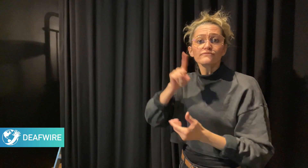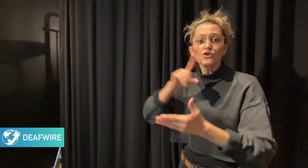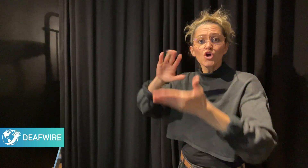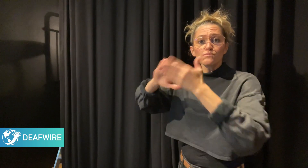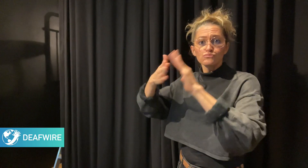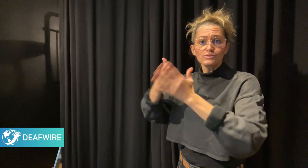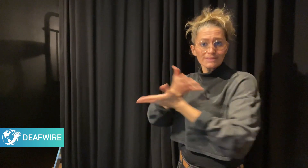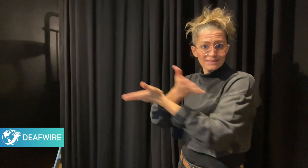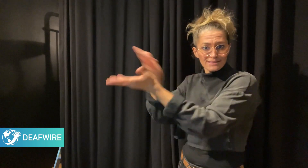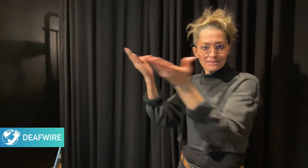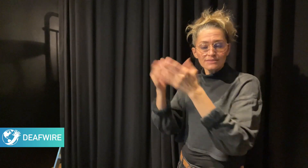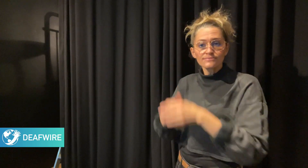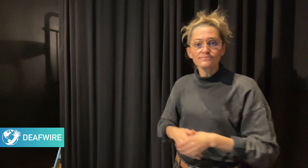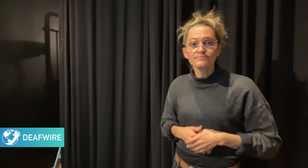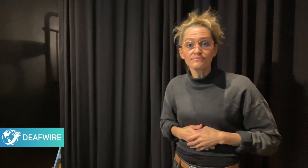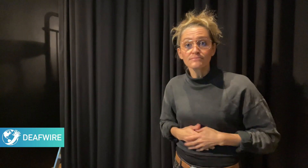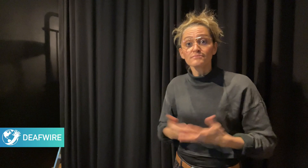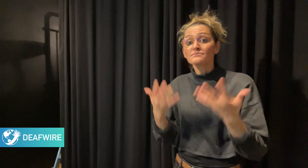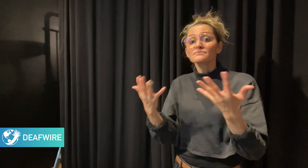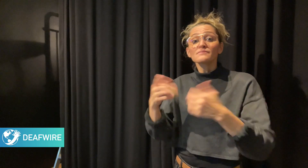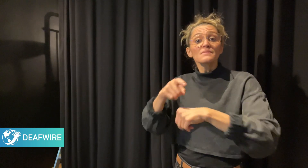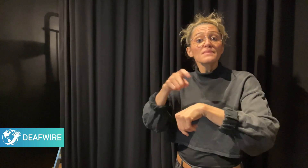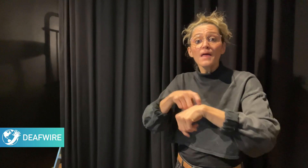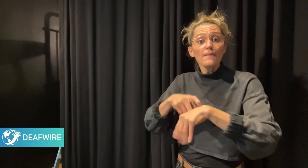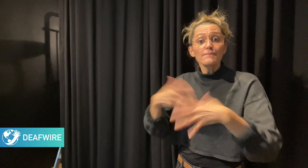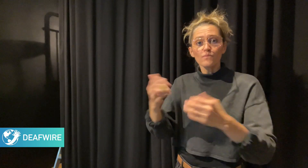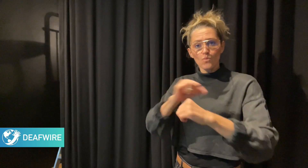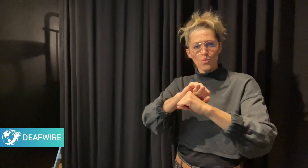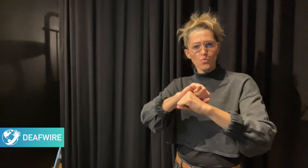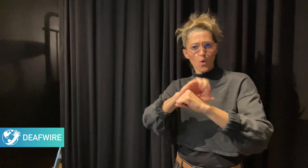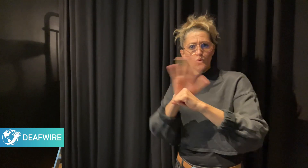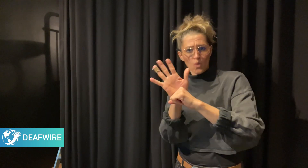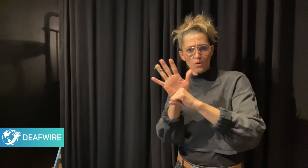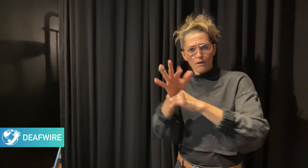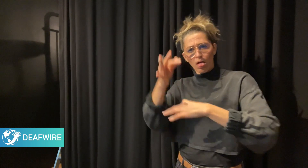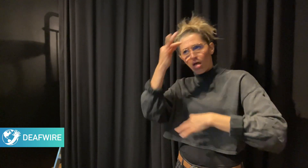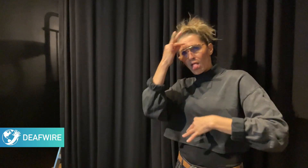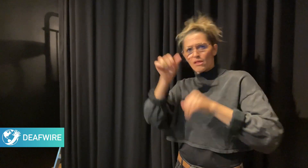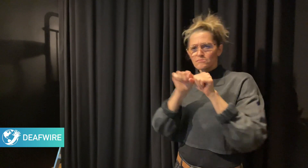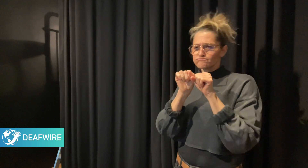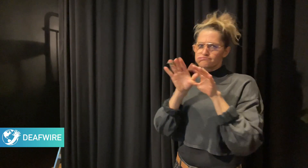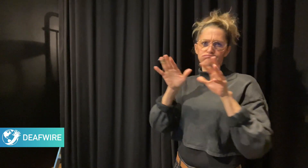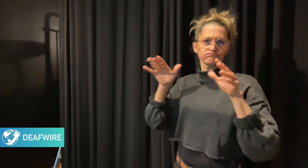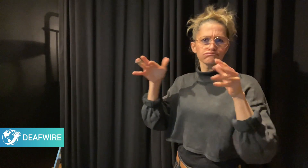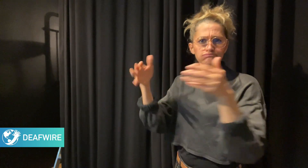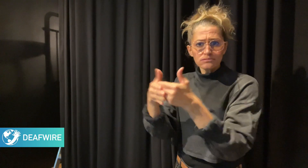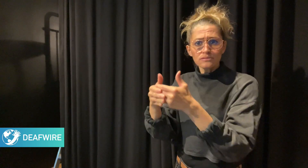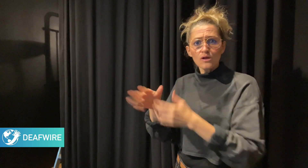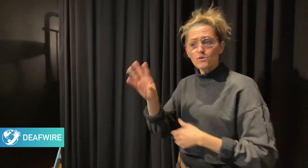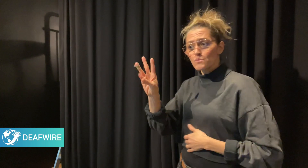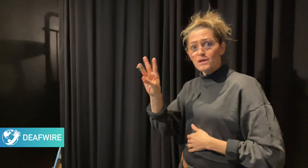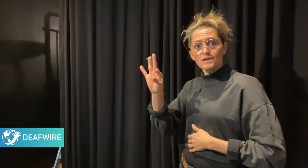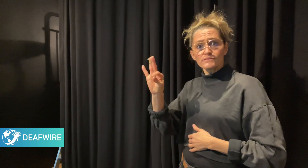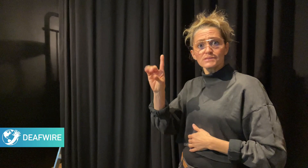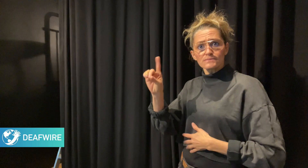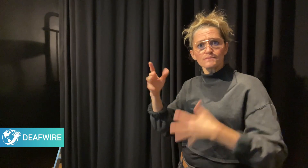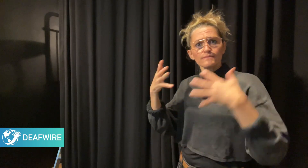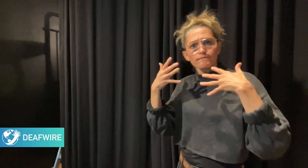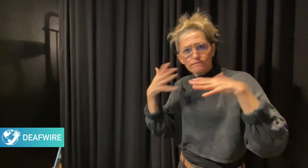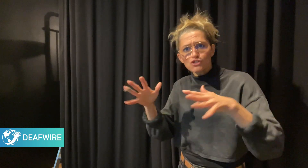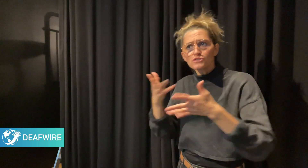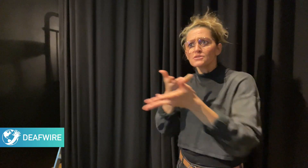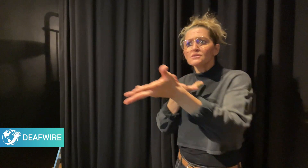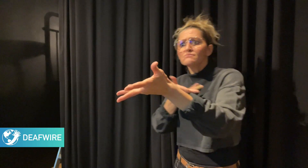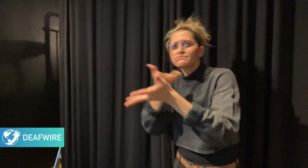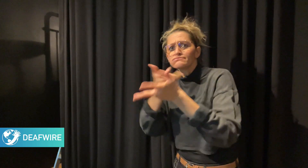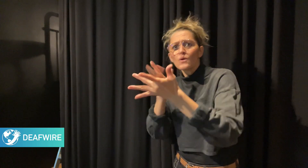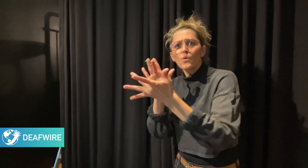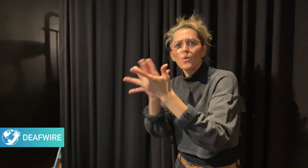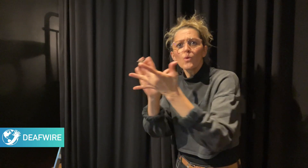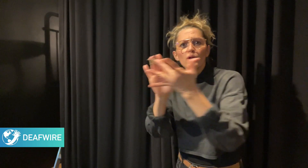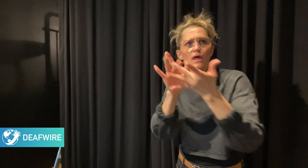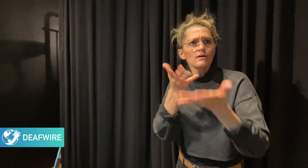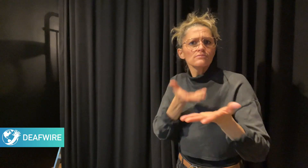During the COVID-19 pandemic, the WFD has been in contact